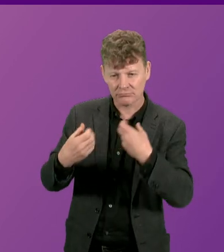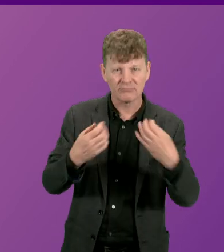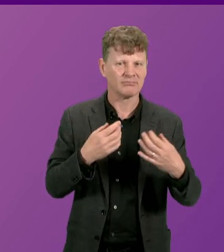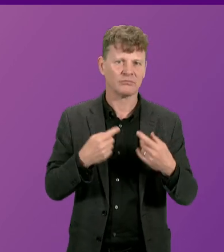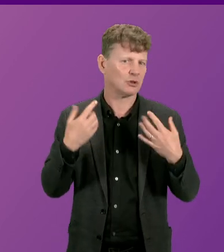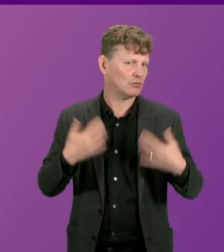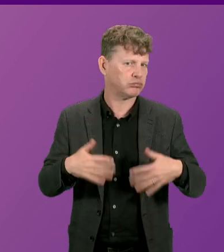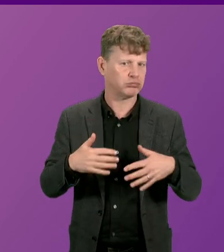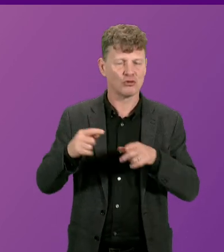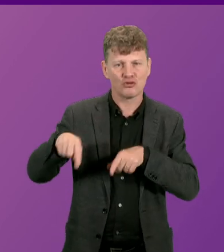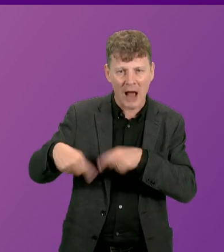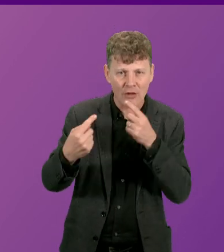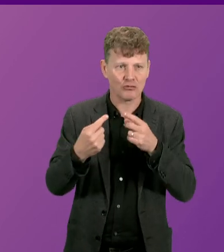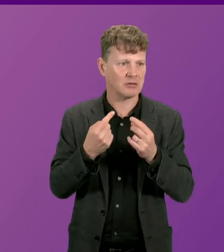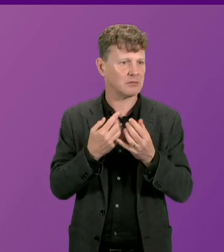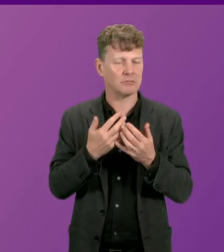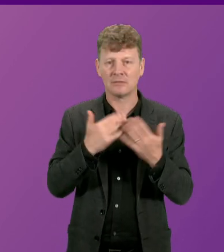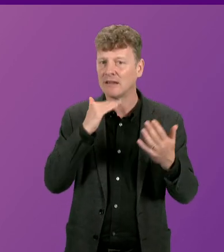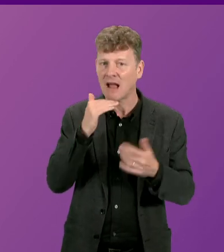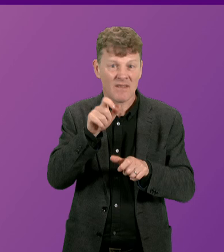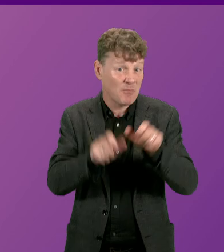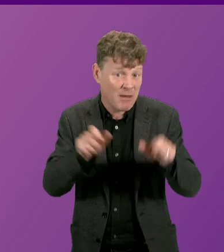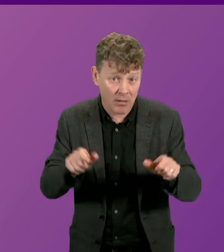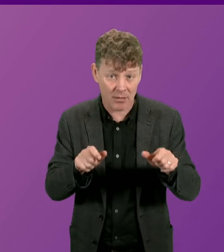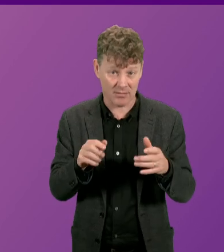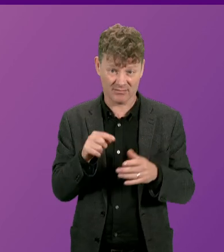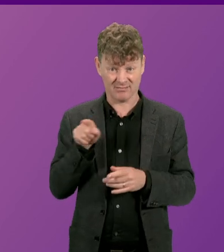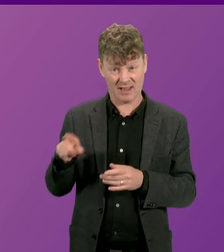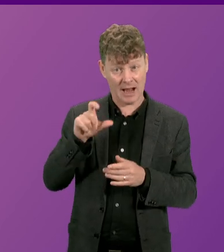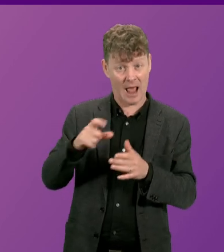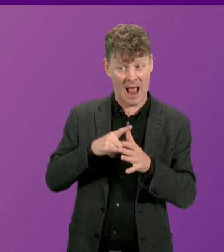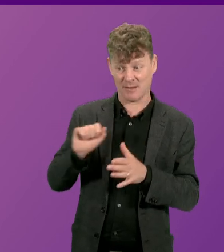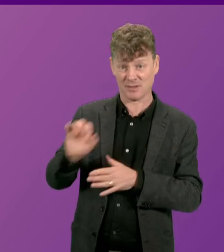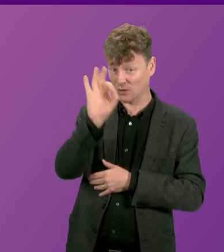availability of population, which is at the heart of Clare Adamson’s questions.